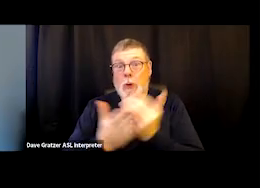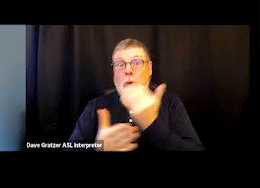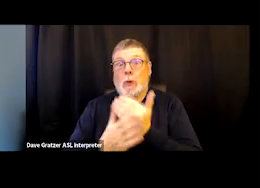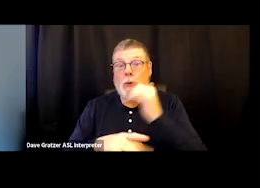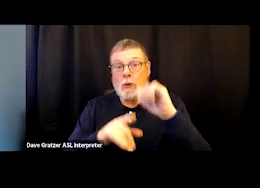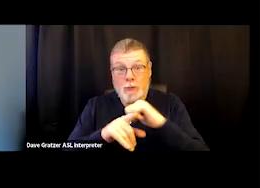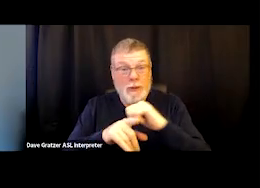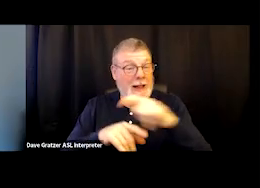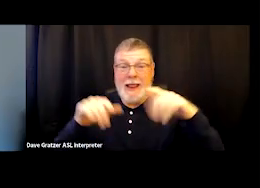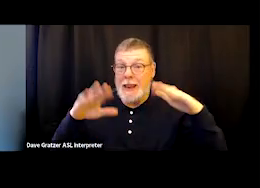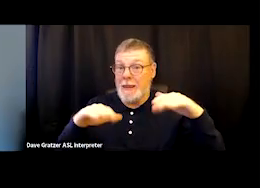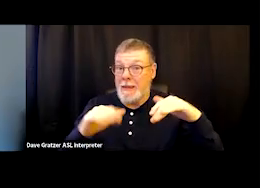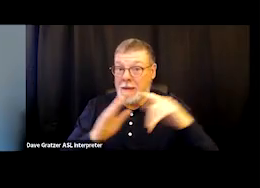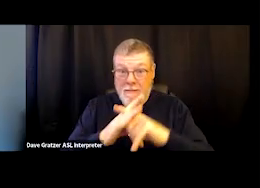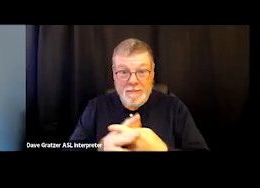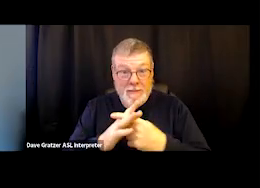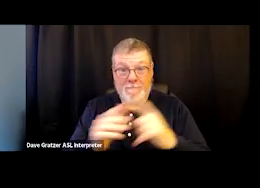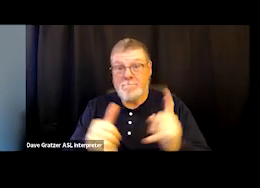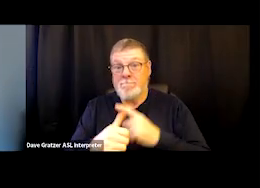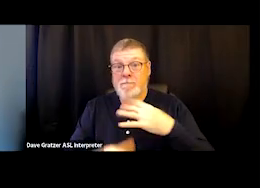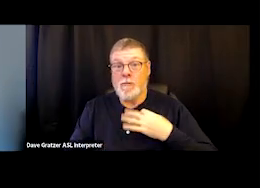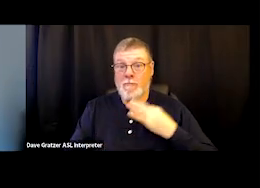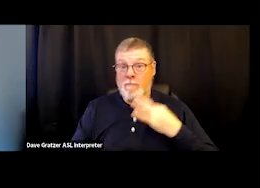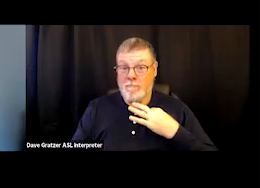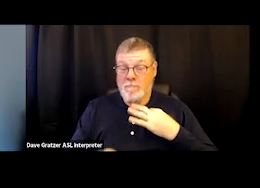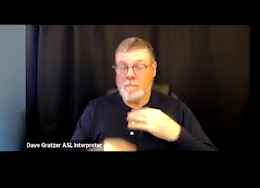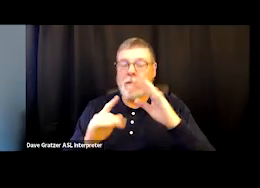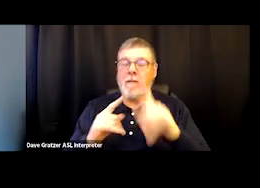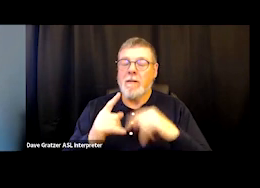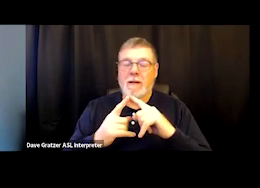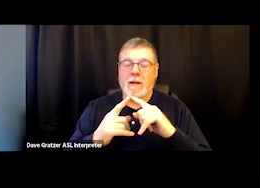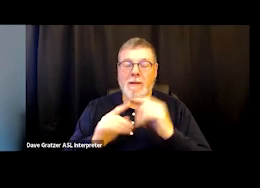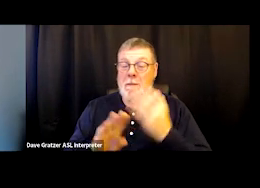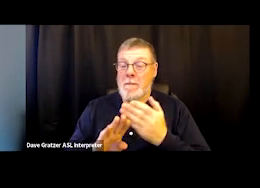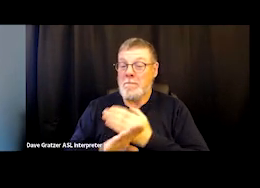and you haven't started on your first application yet, before even starting, I would recommend